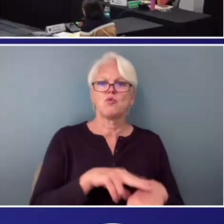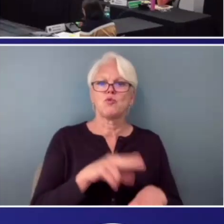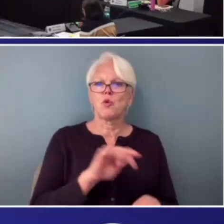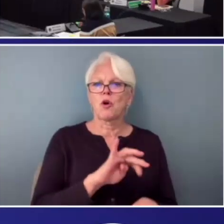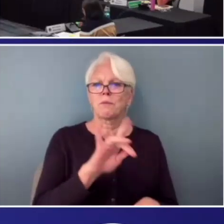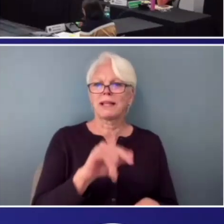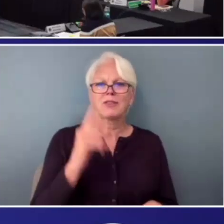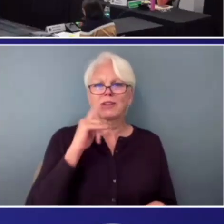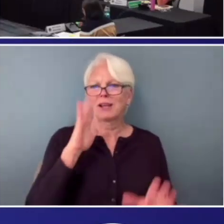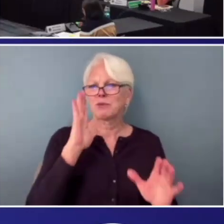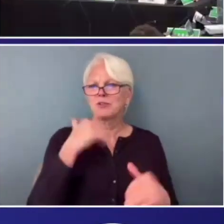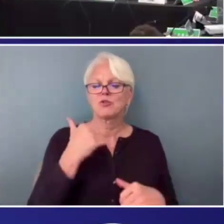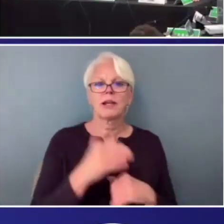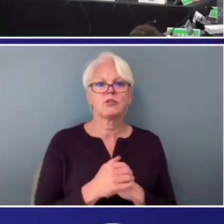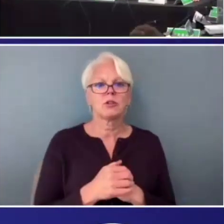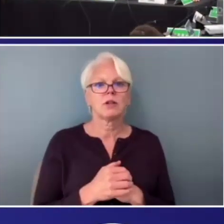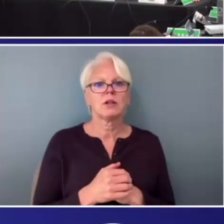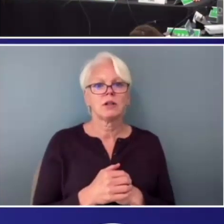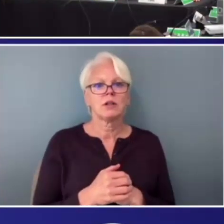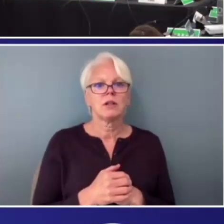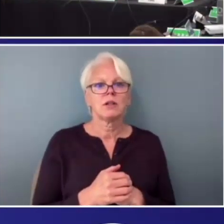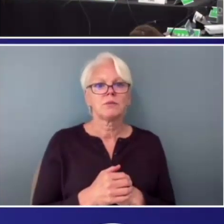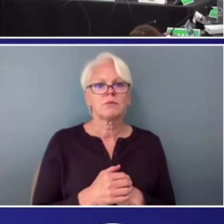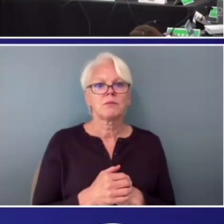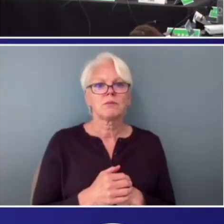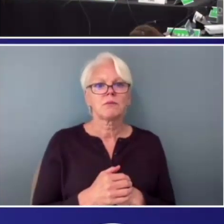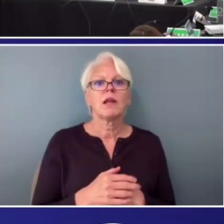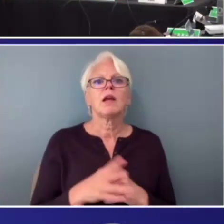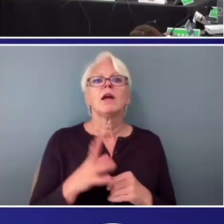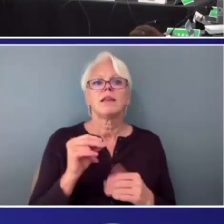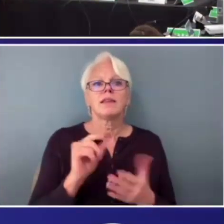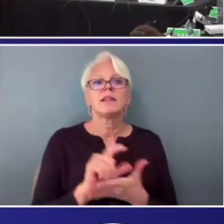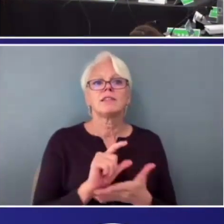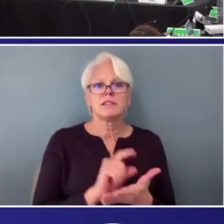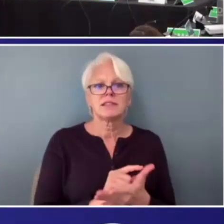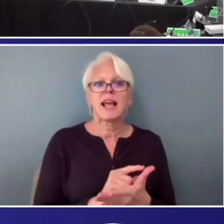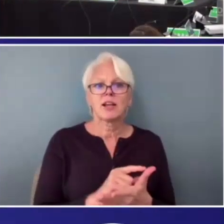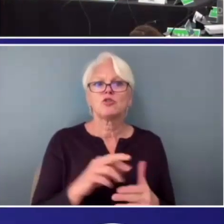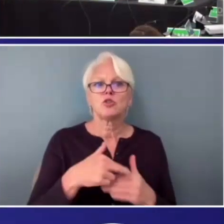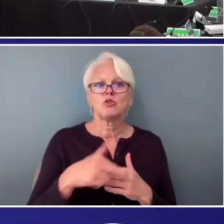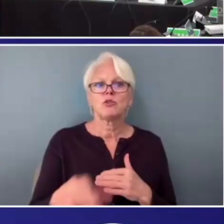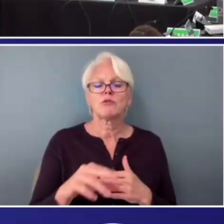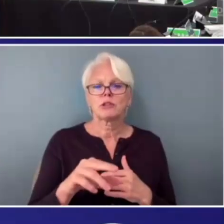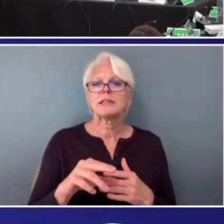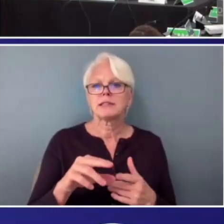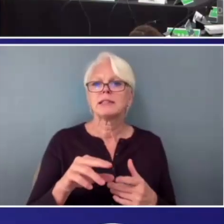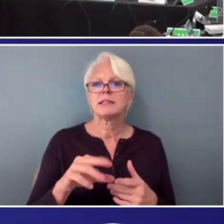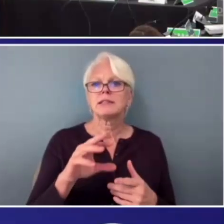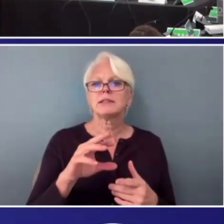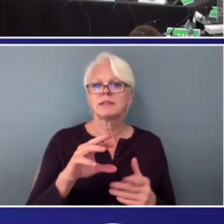So the statute references the definition of 668.2. And that's in the definition of